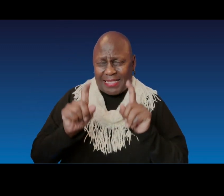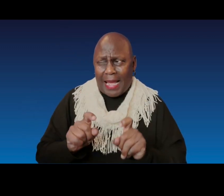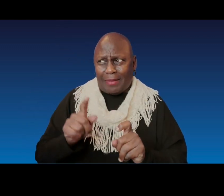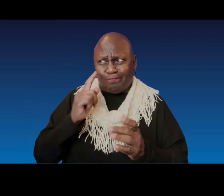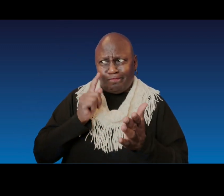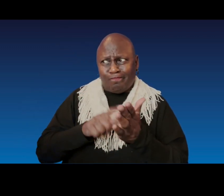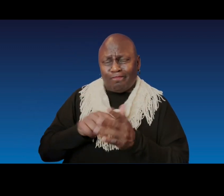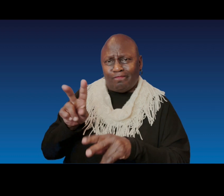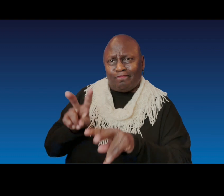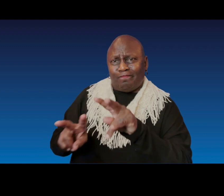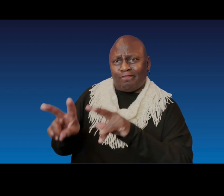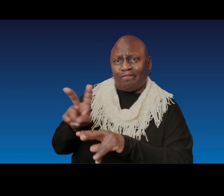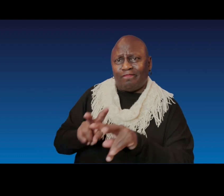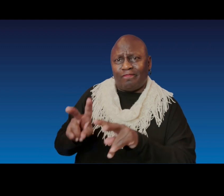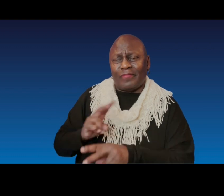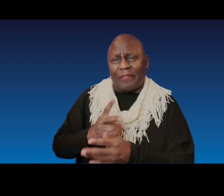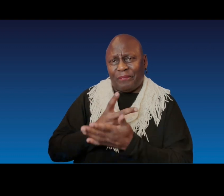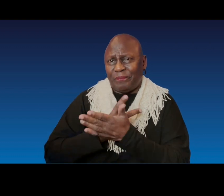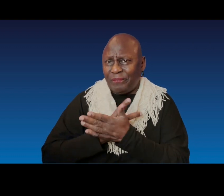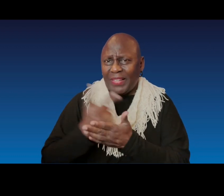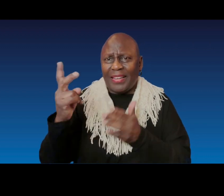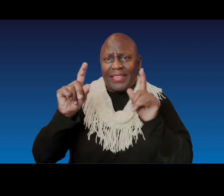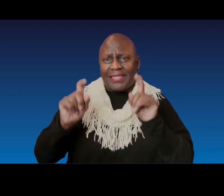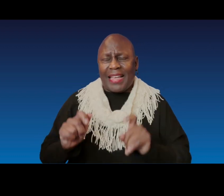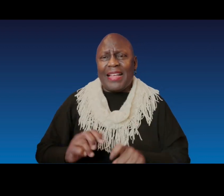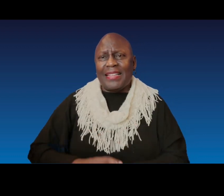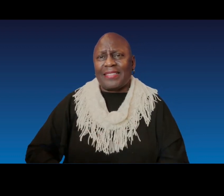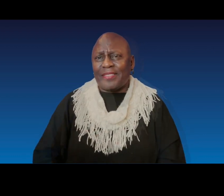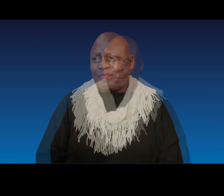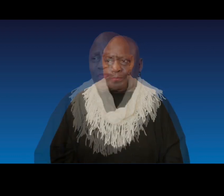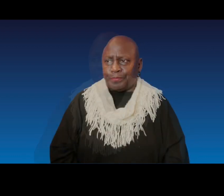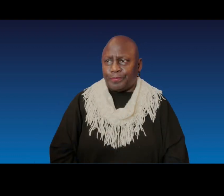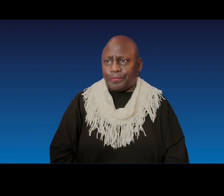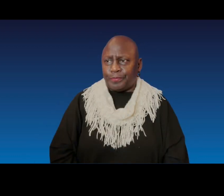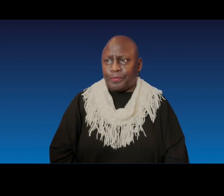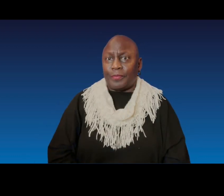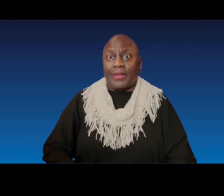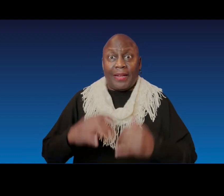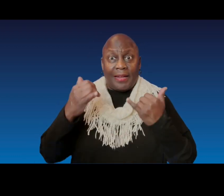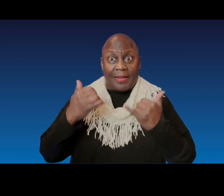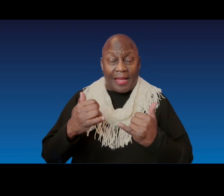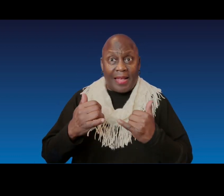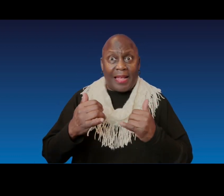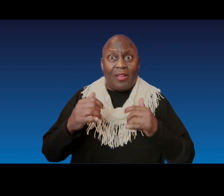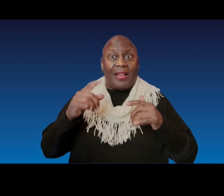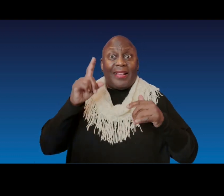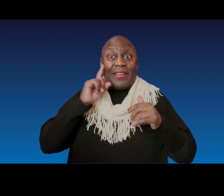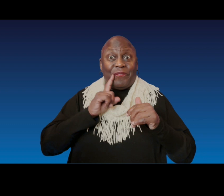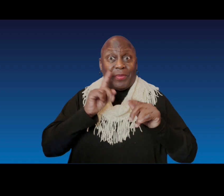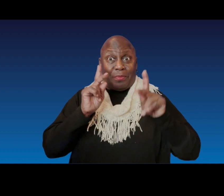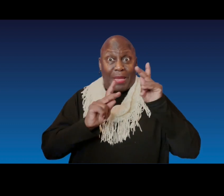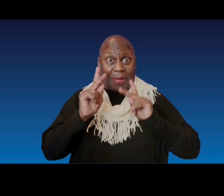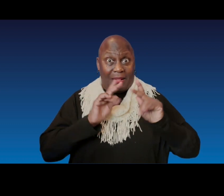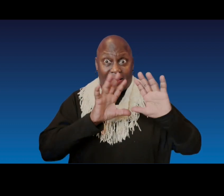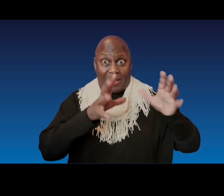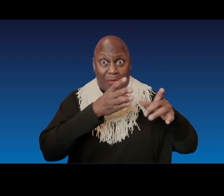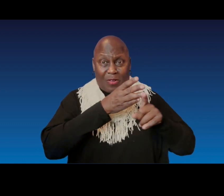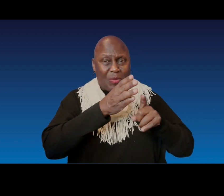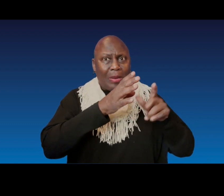That's significant. More than half don't pass the test. The test fail rate is something to explore.